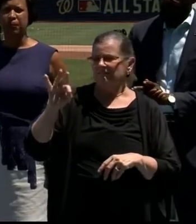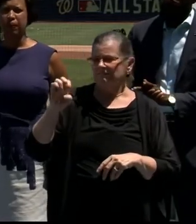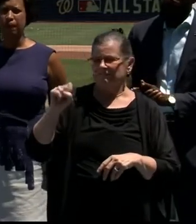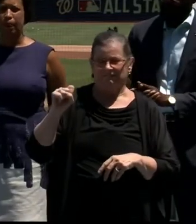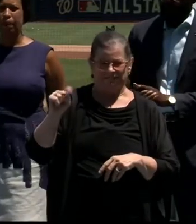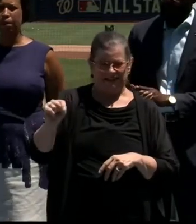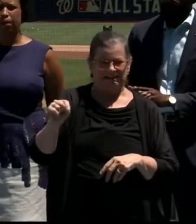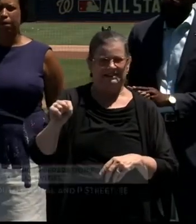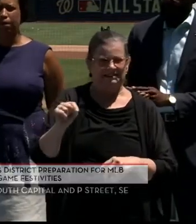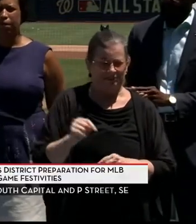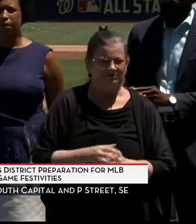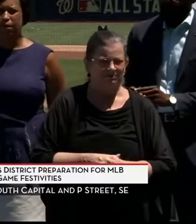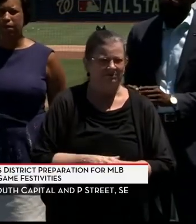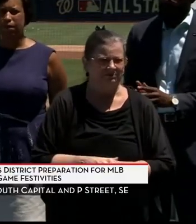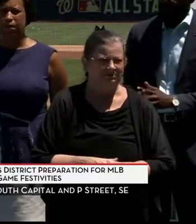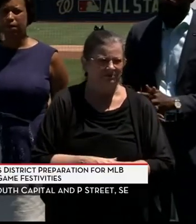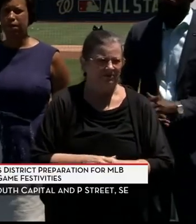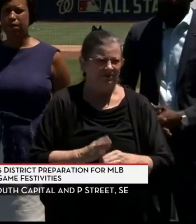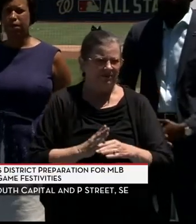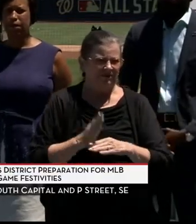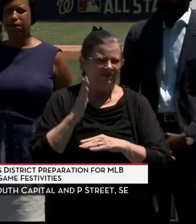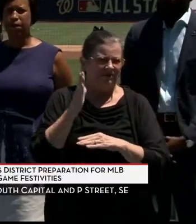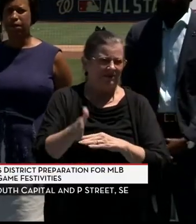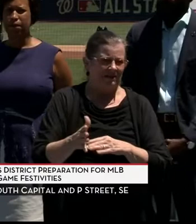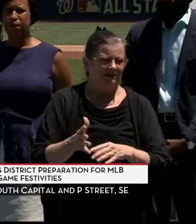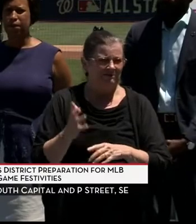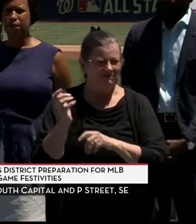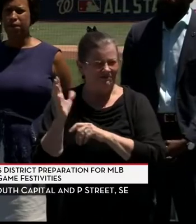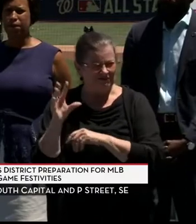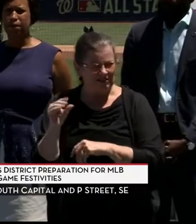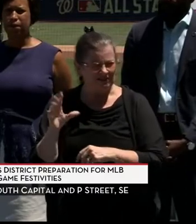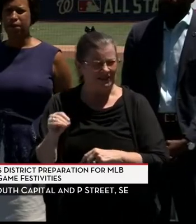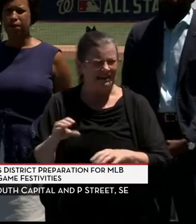BASEBALL ATTRACTIONS INCLUDING THE WORLD'S LARGEST BASEBALL,